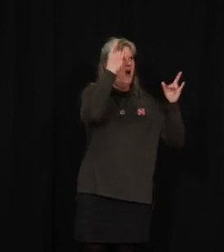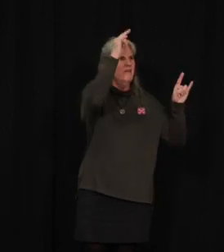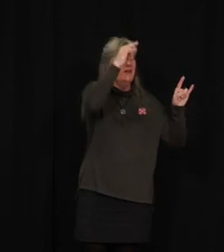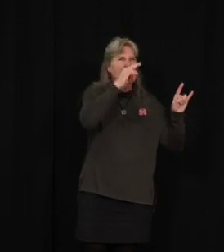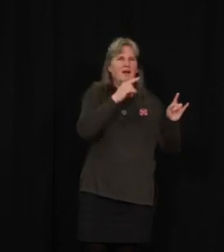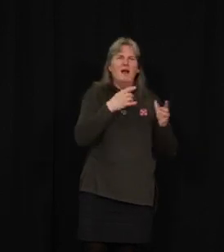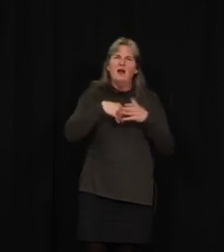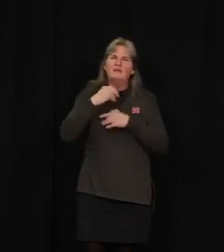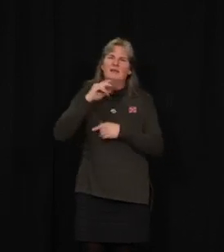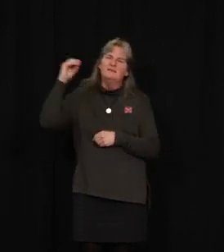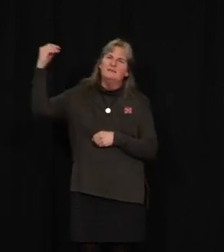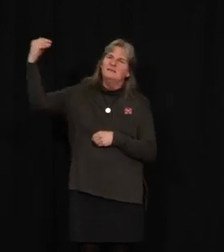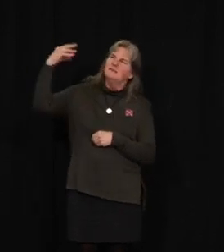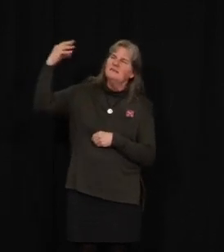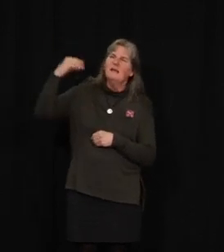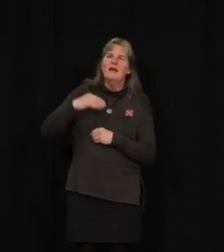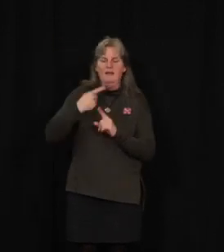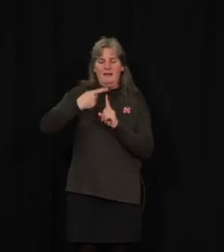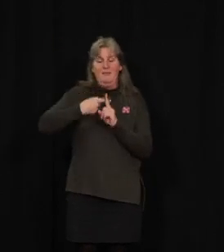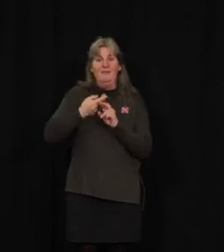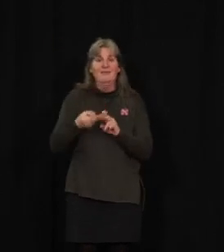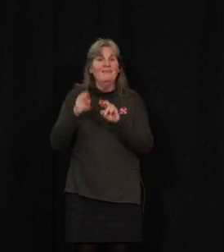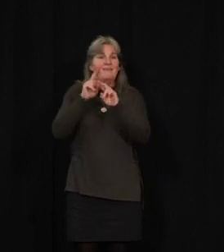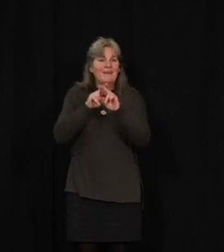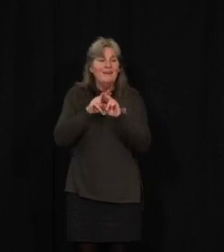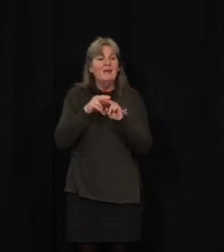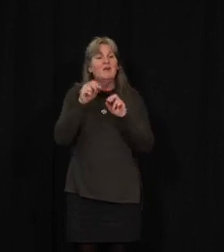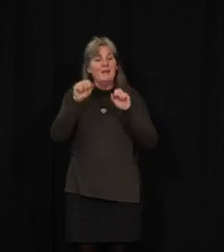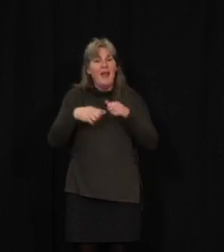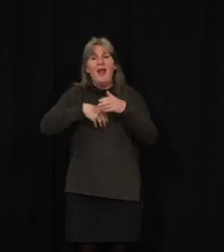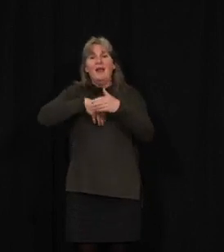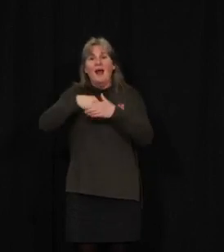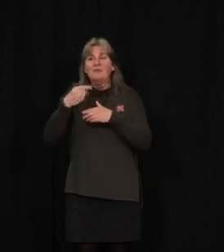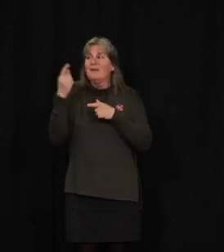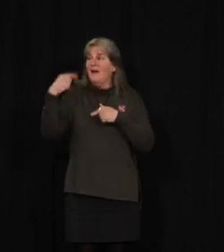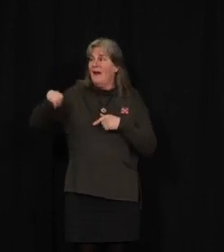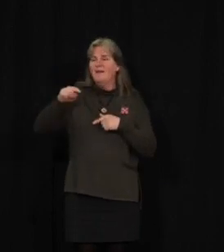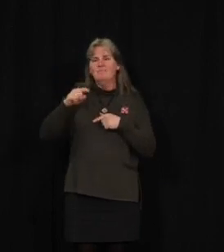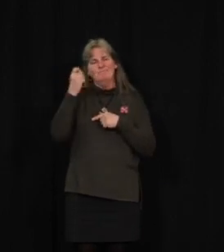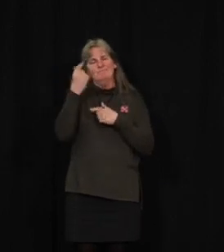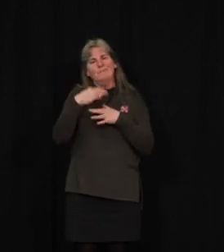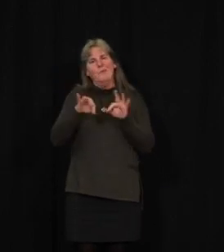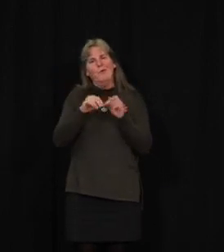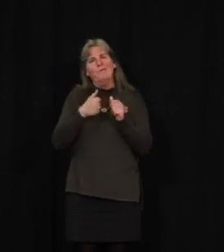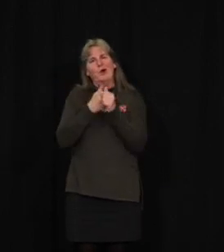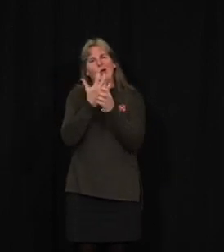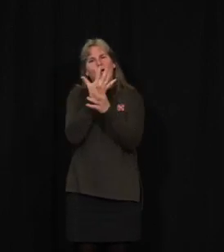rising. And we can go outside as long as we can do so safely. So do go outside and enjoy the